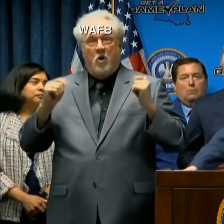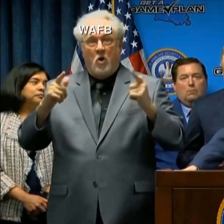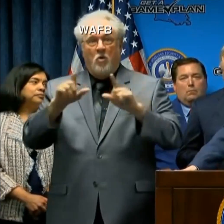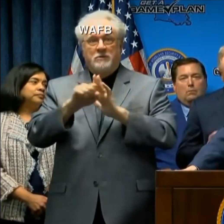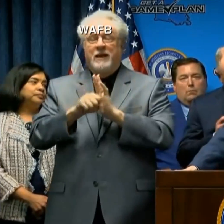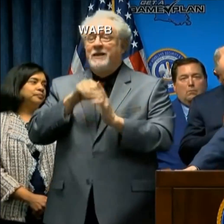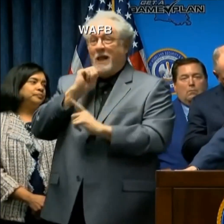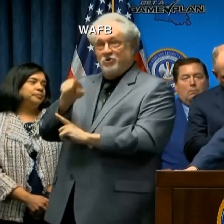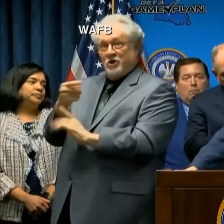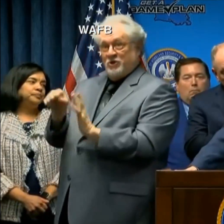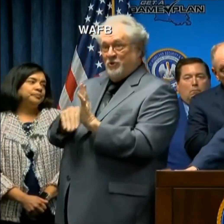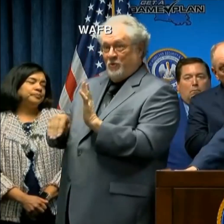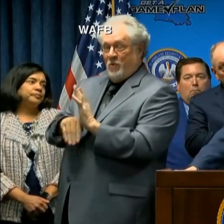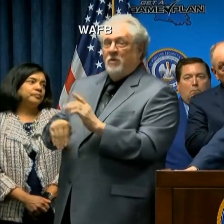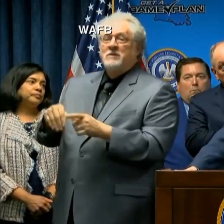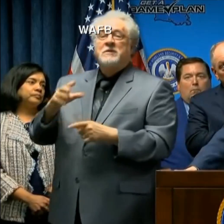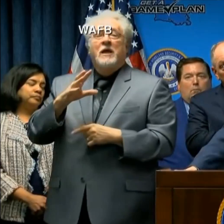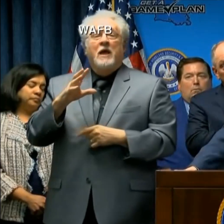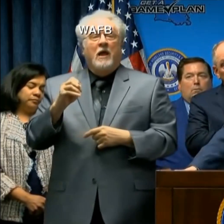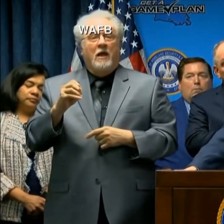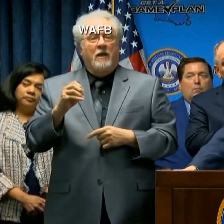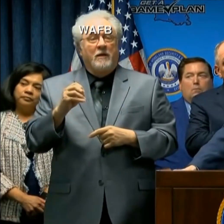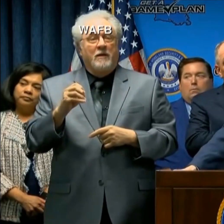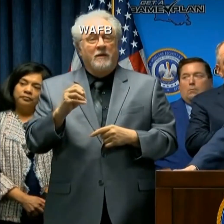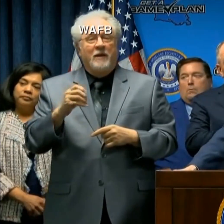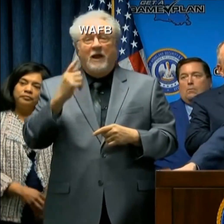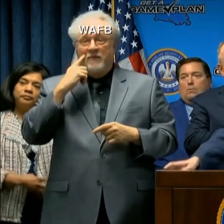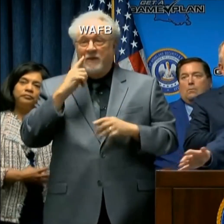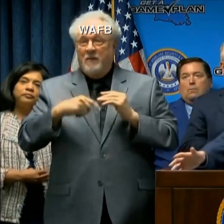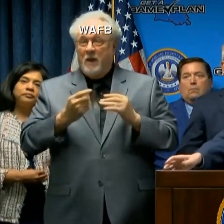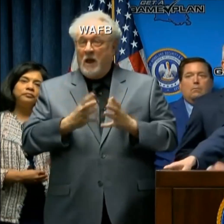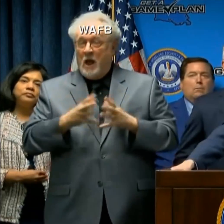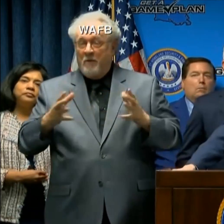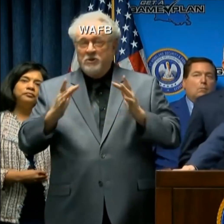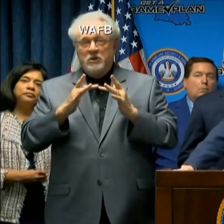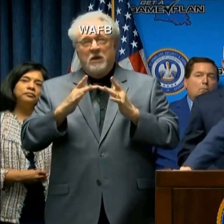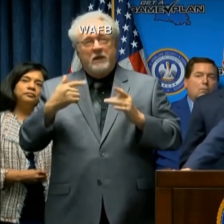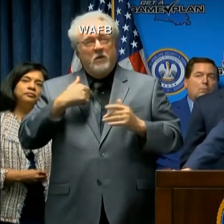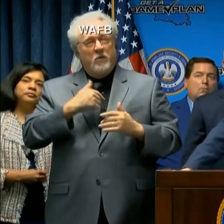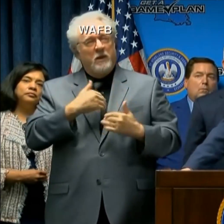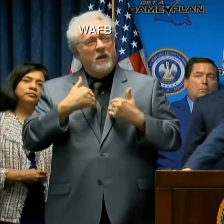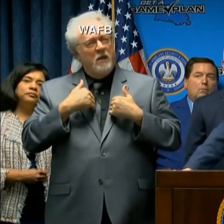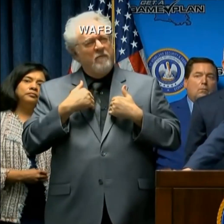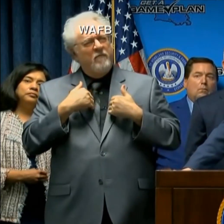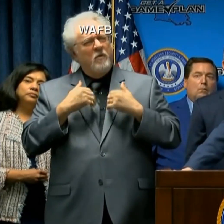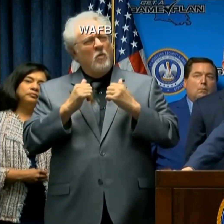New Orleans area and thinking about how much contact we have with older